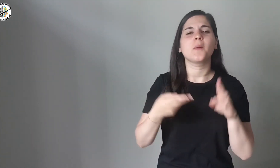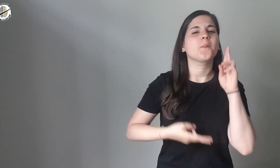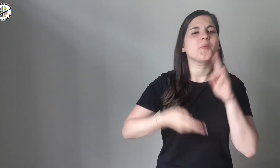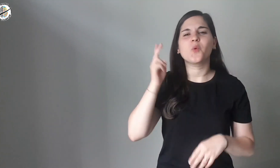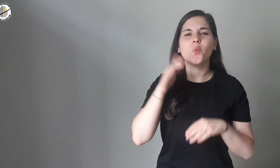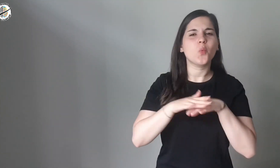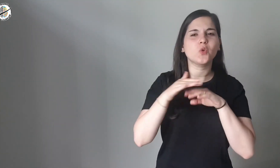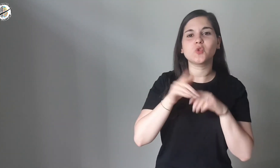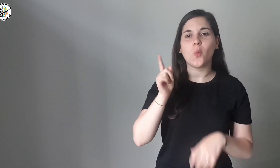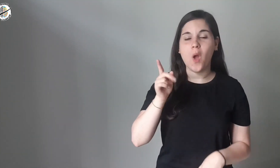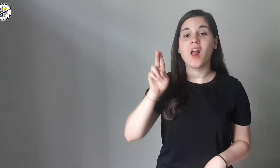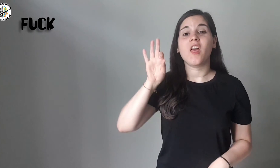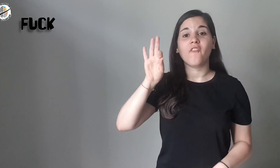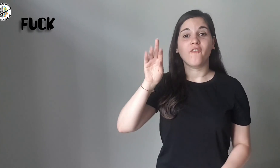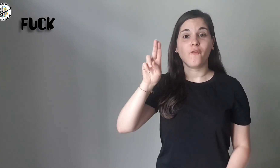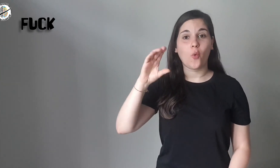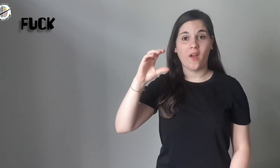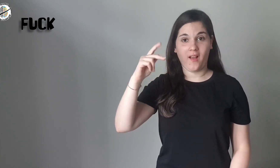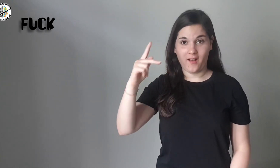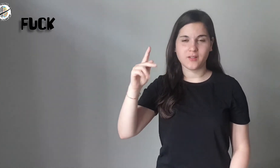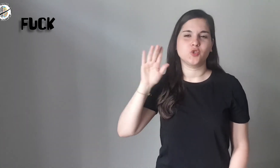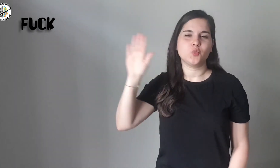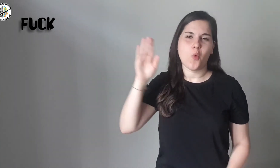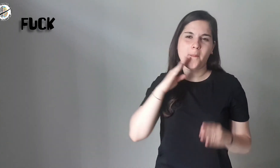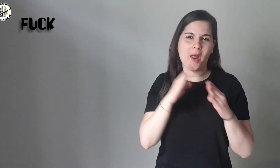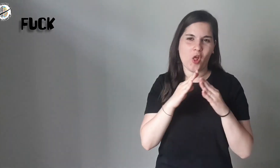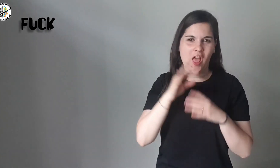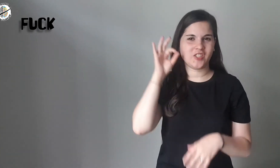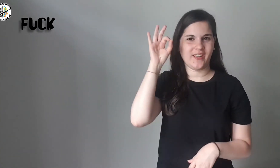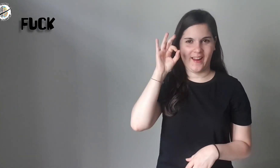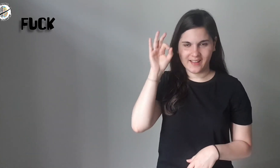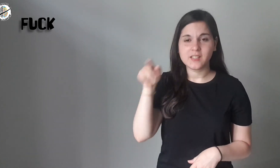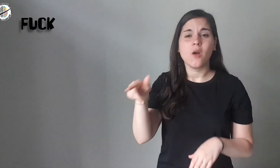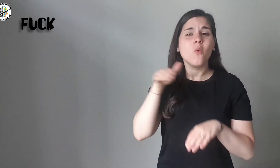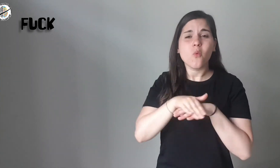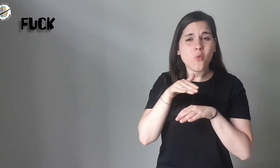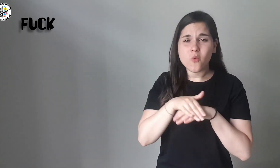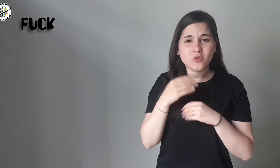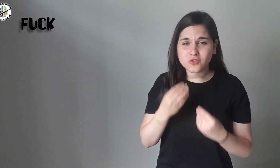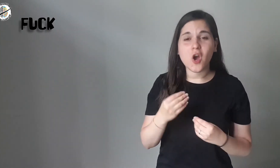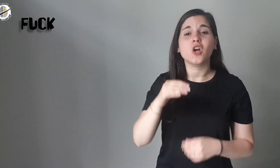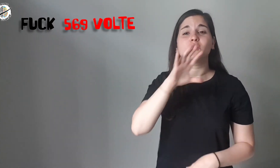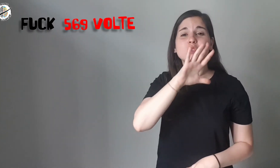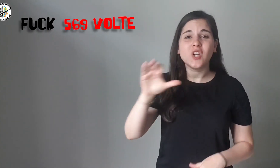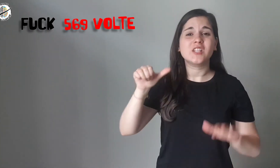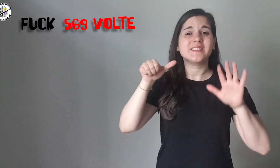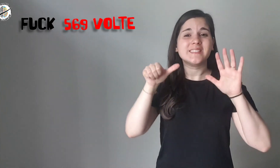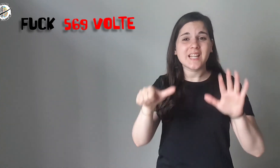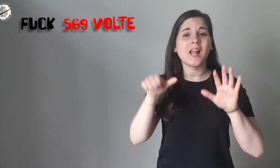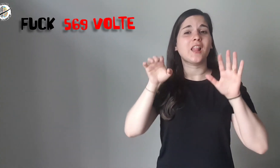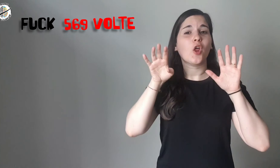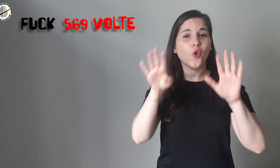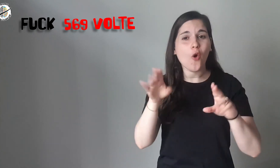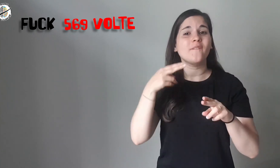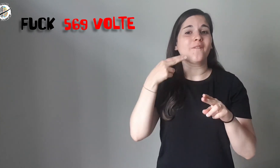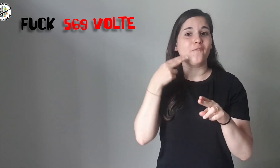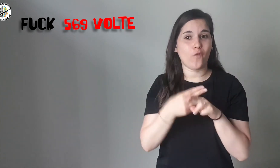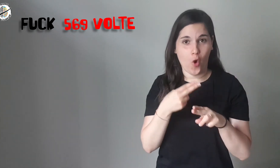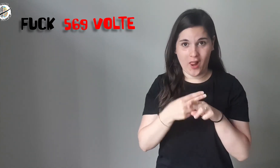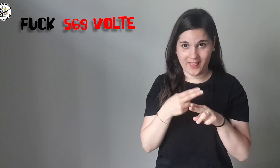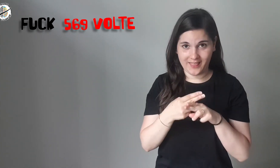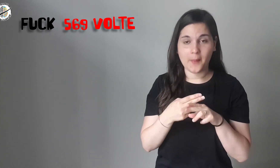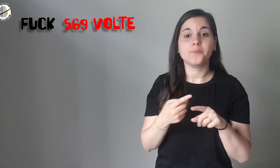The most said is "fuck", an English swear word, used 569 times,